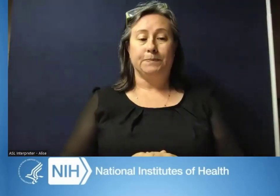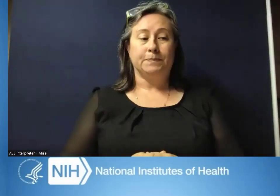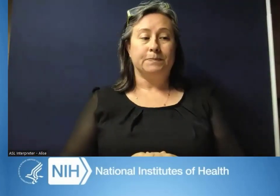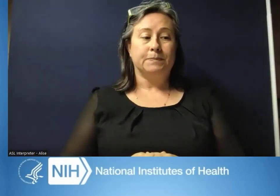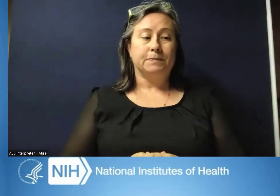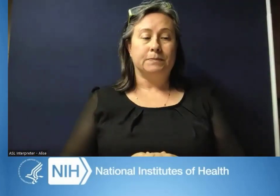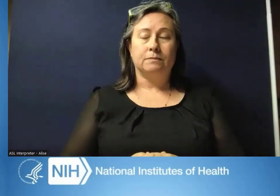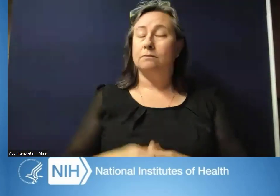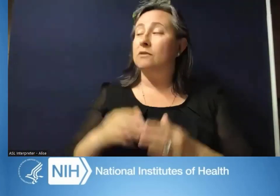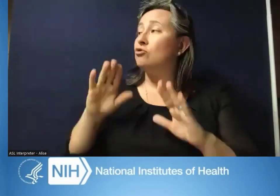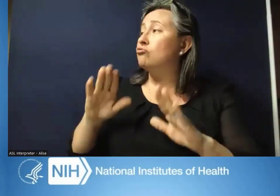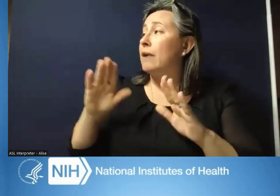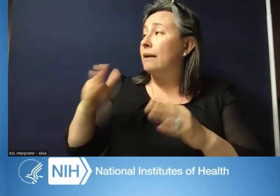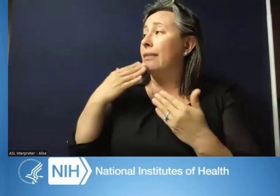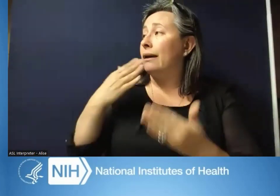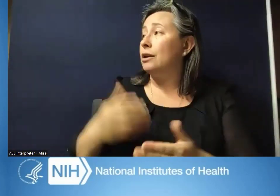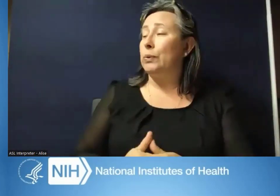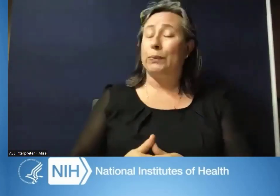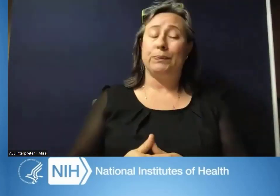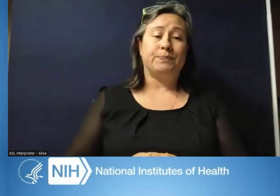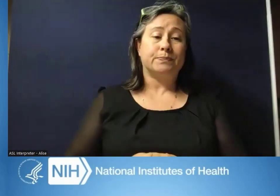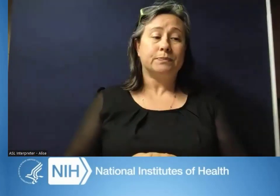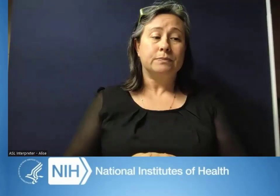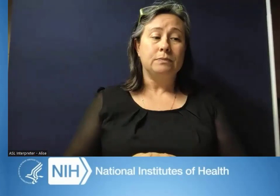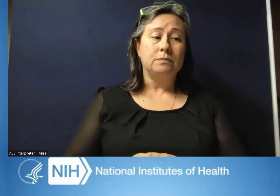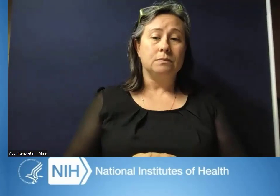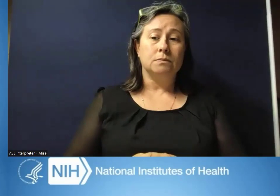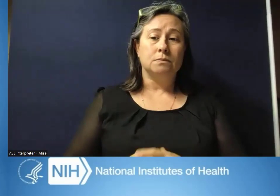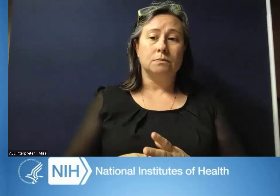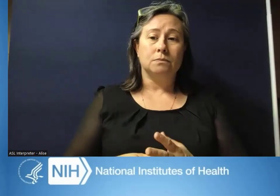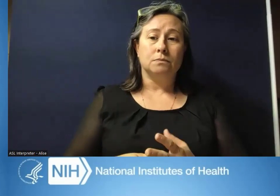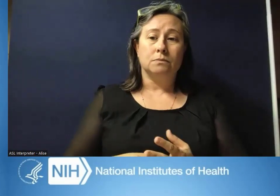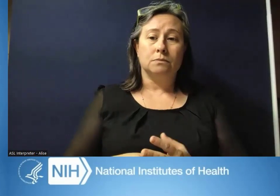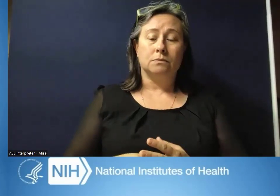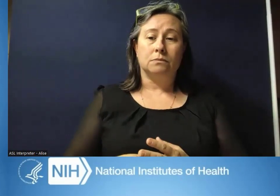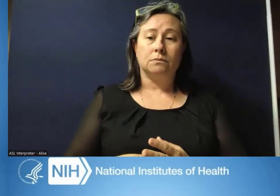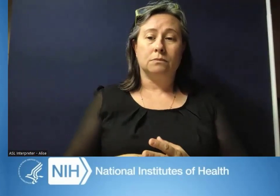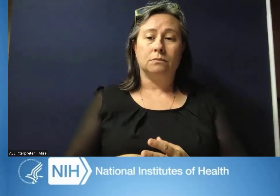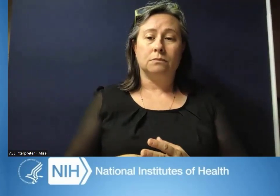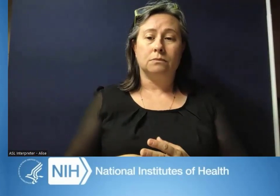Kasima Garst: Great, thank you. All right. Let's see. Our next question here,